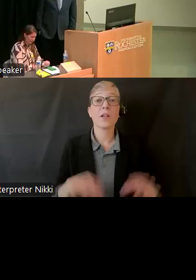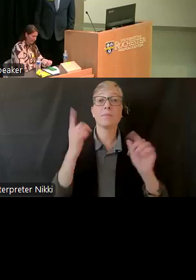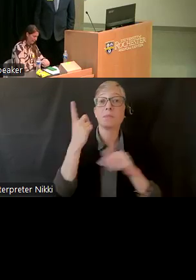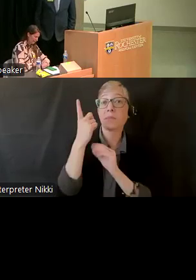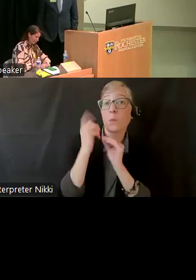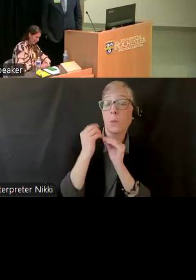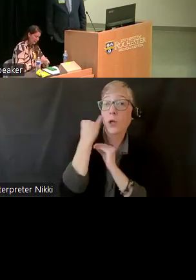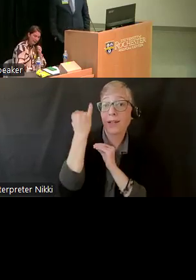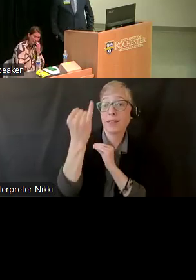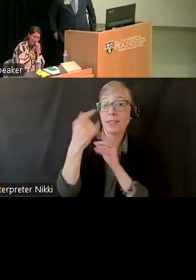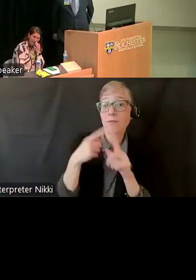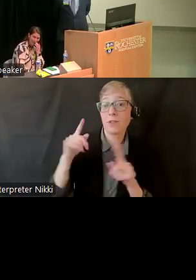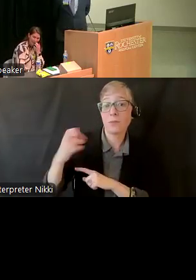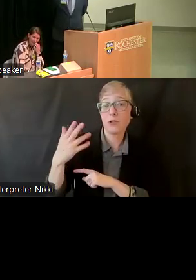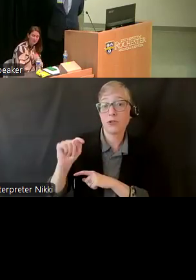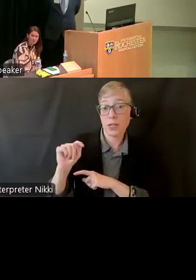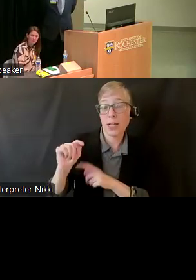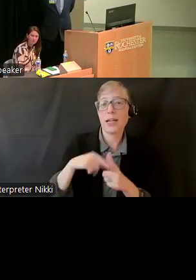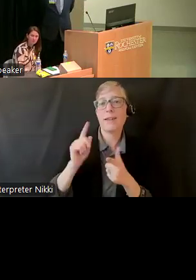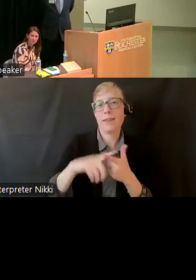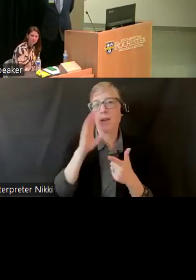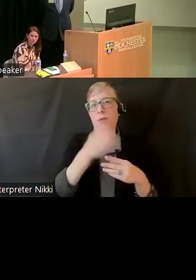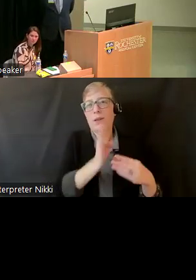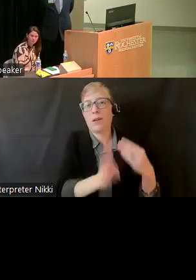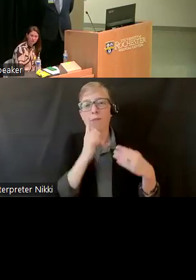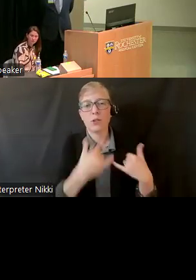came in in the chat and then we'll probably wind down for today it was a suggestion for